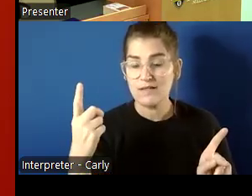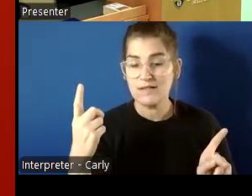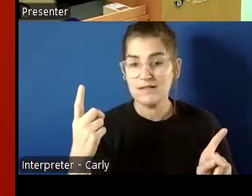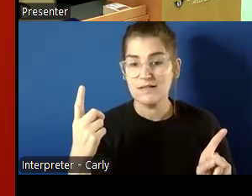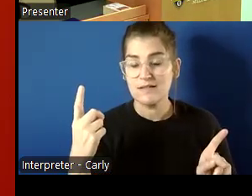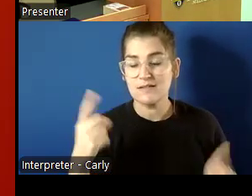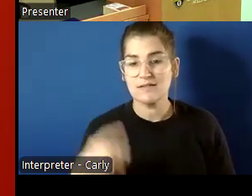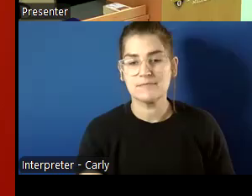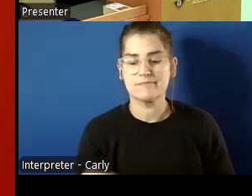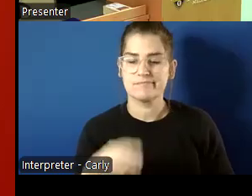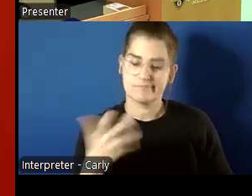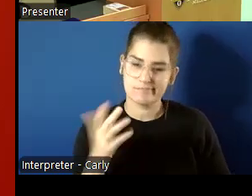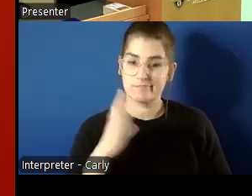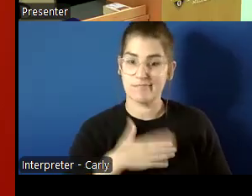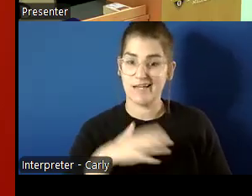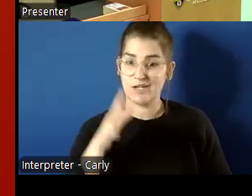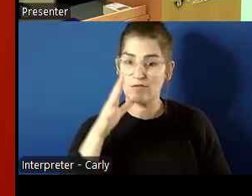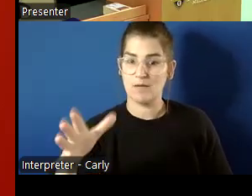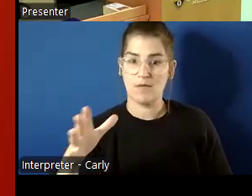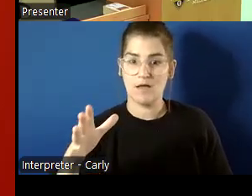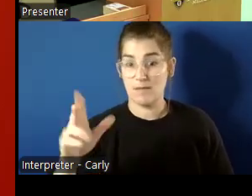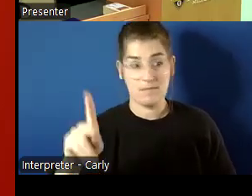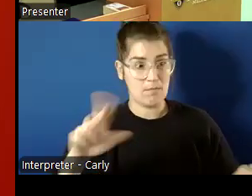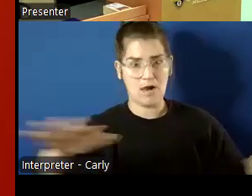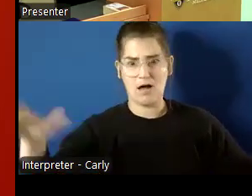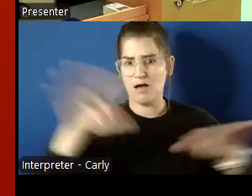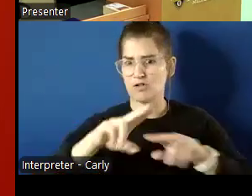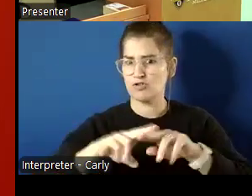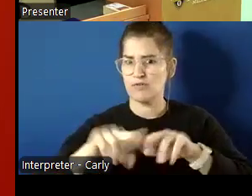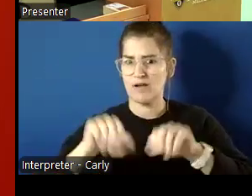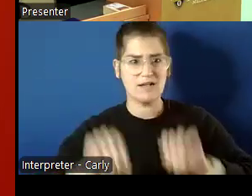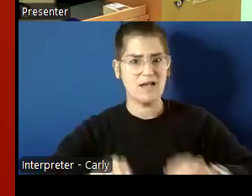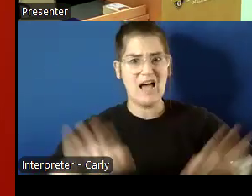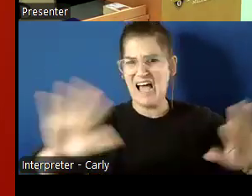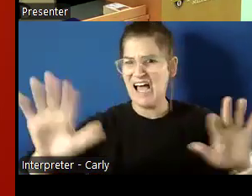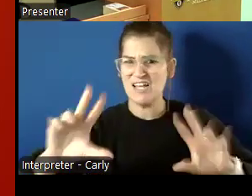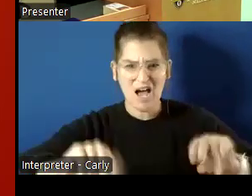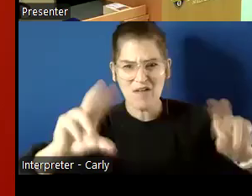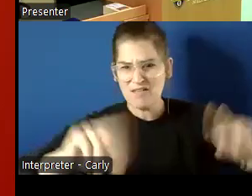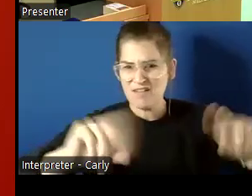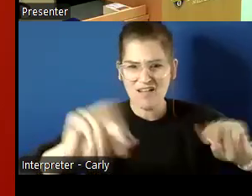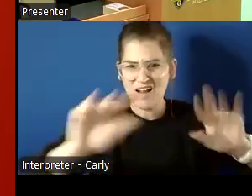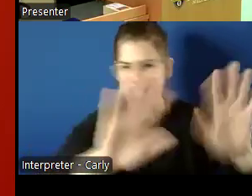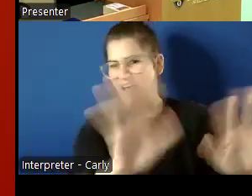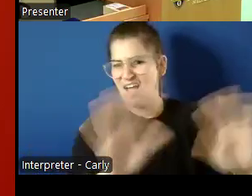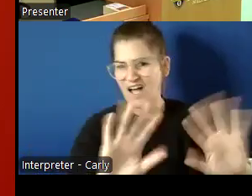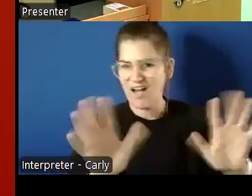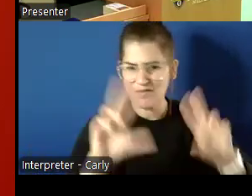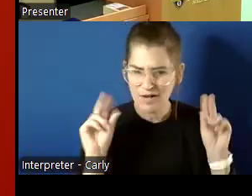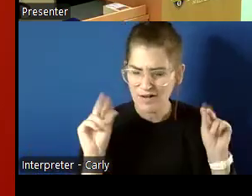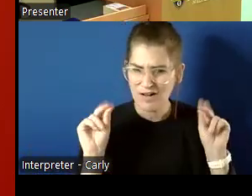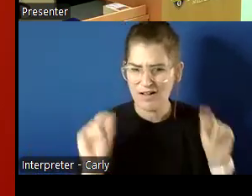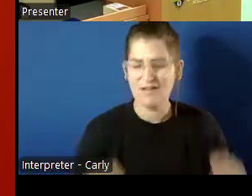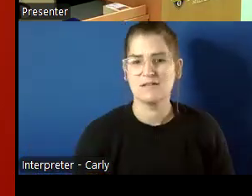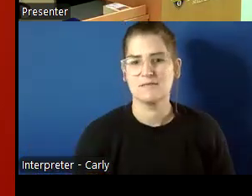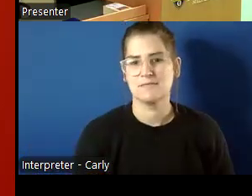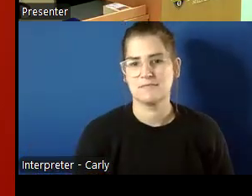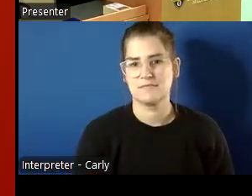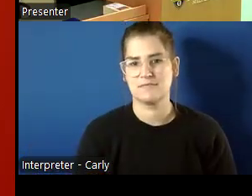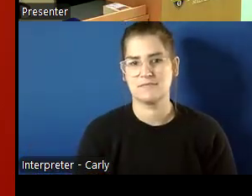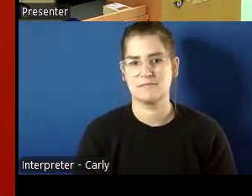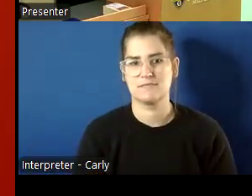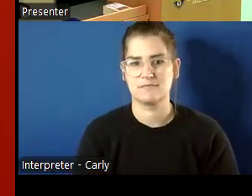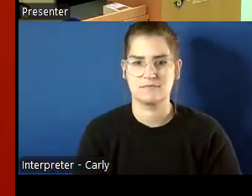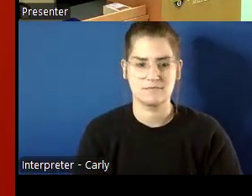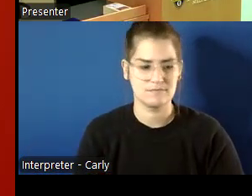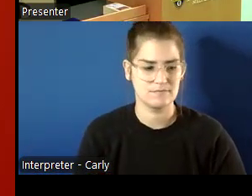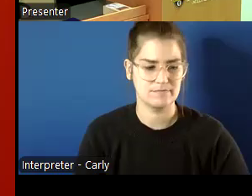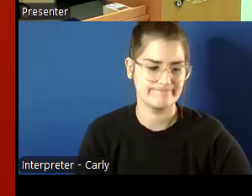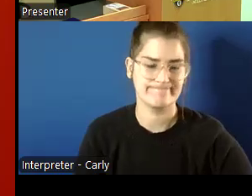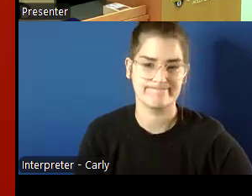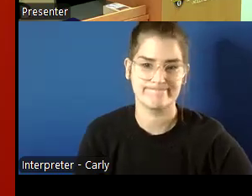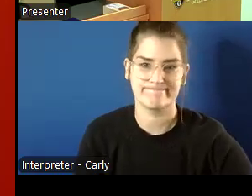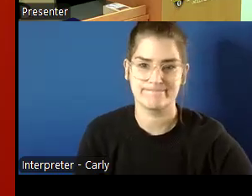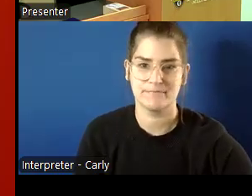mother's account of this story alarmed the whole train station with hey there's a no now no we're